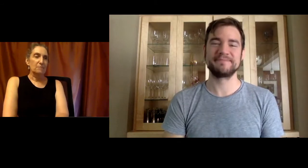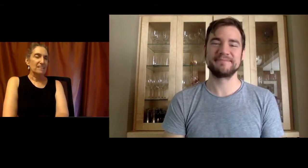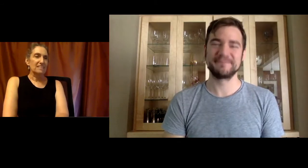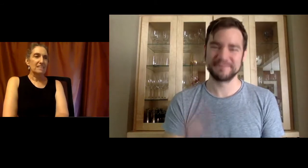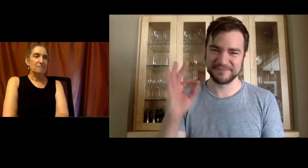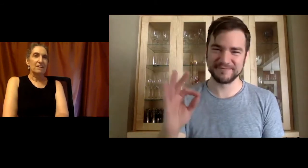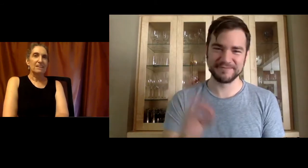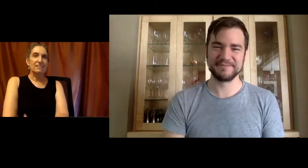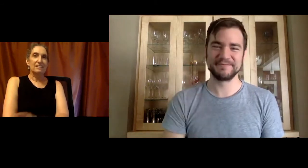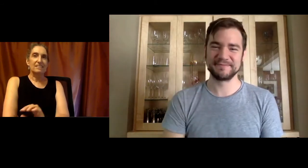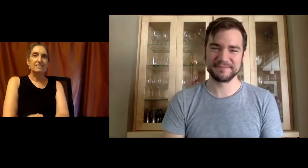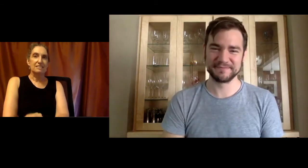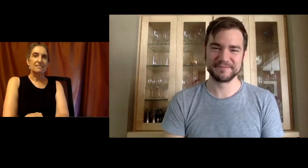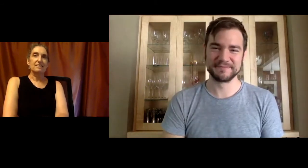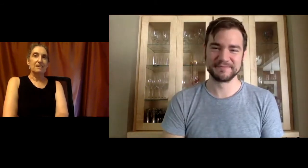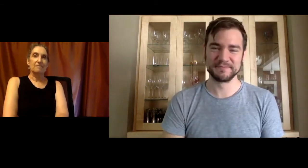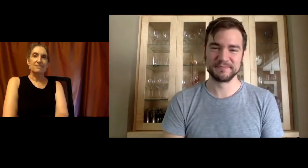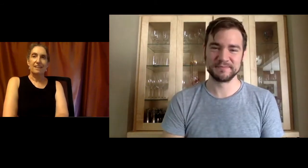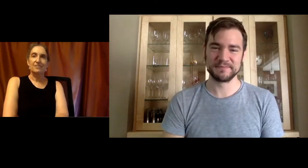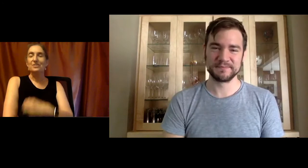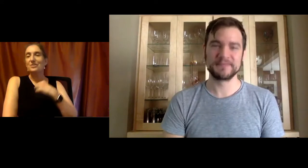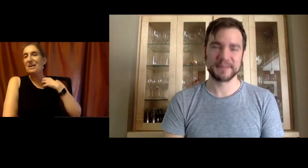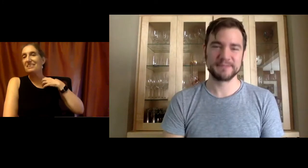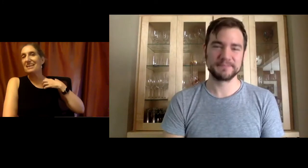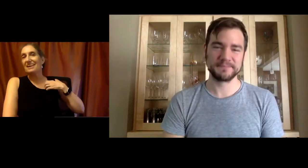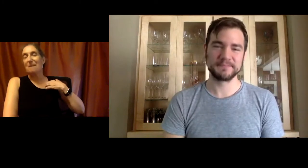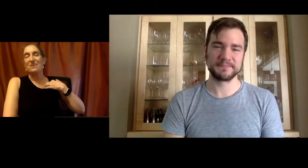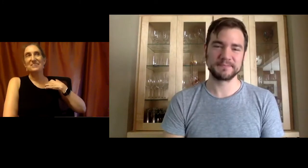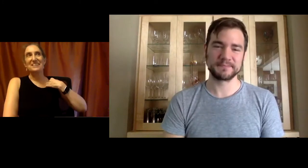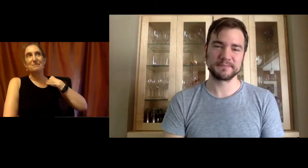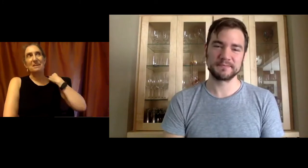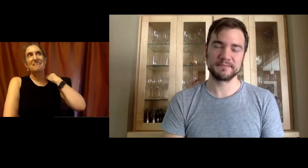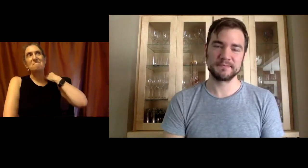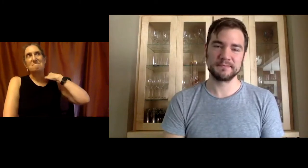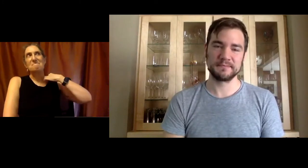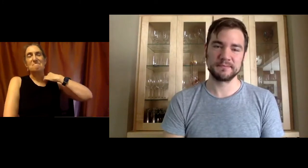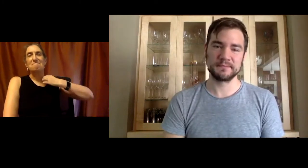But as I said, I'm not consistent enough as an actor. So I think my whole deal has been